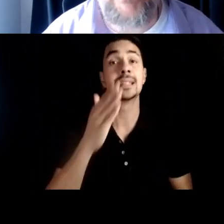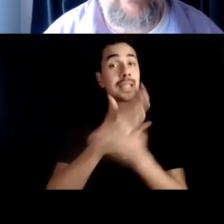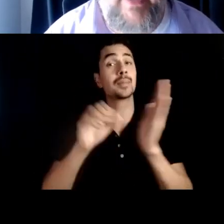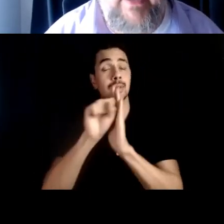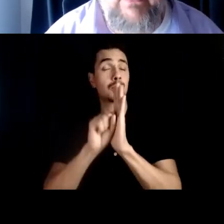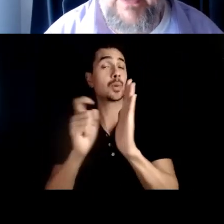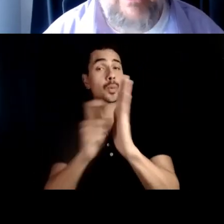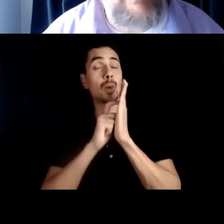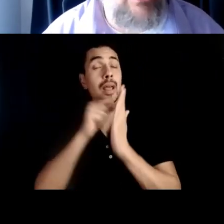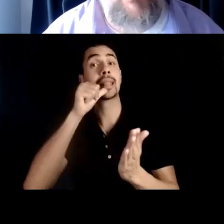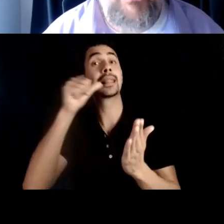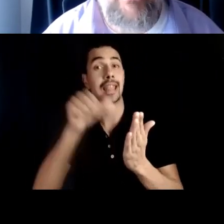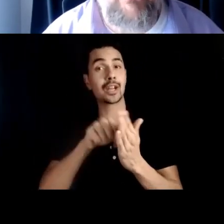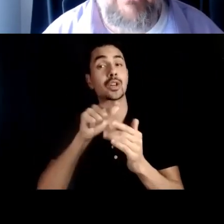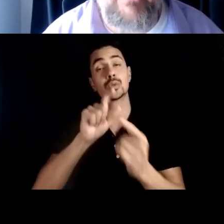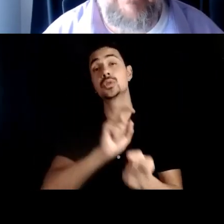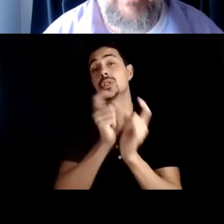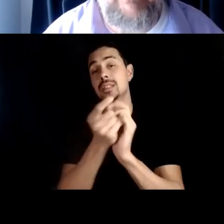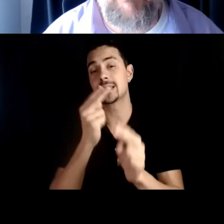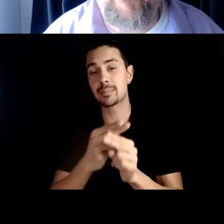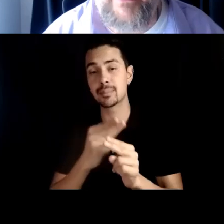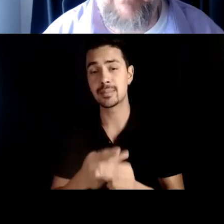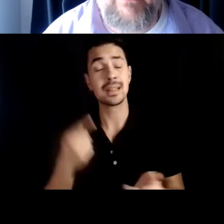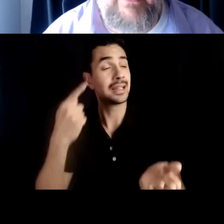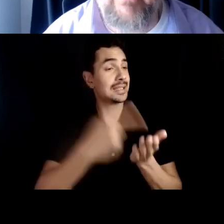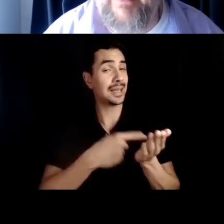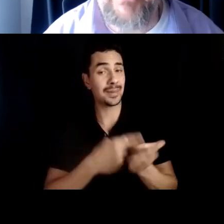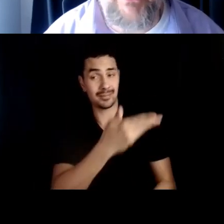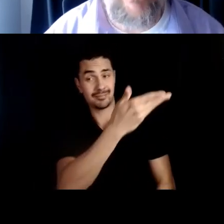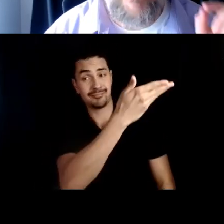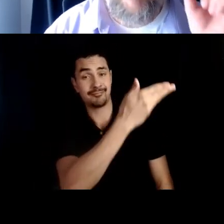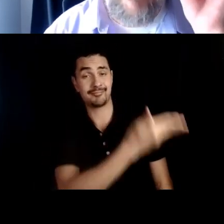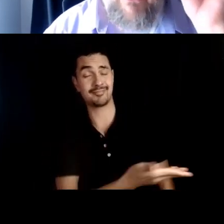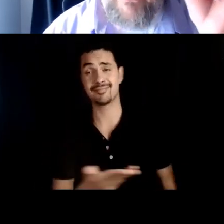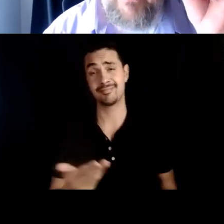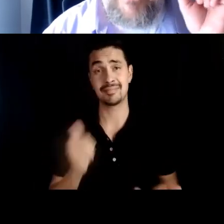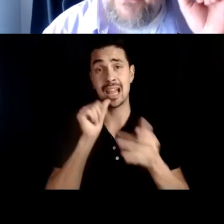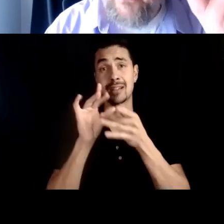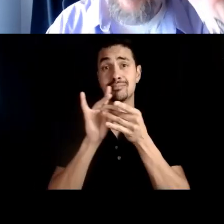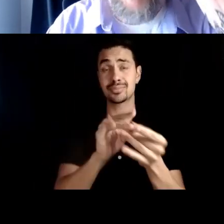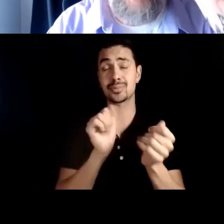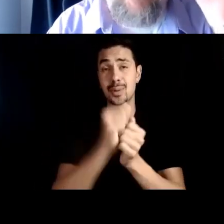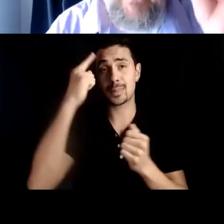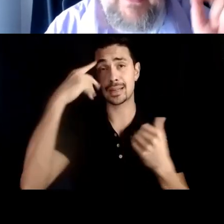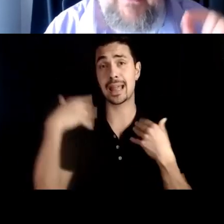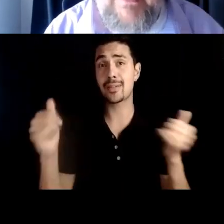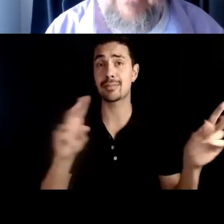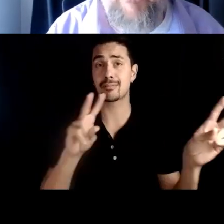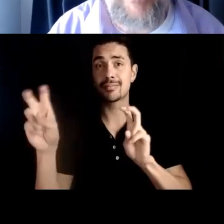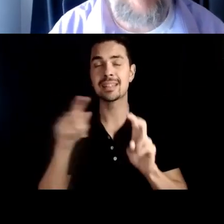standards of care don't play a role in providing mental healthcare. So they only play this role in this very limited way,